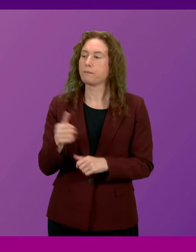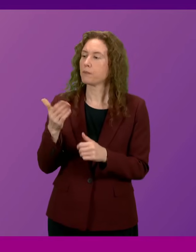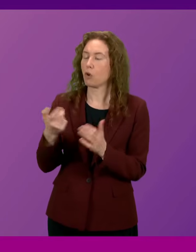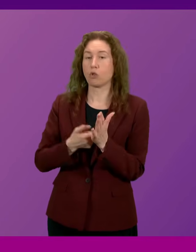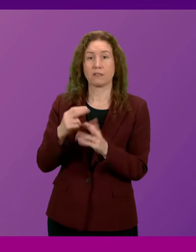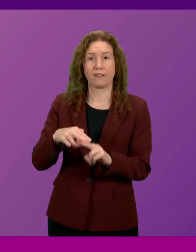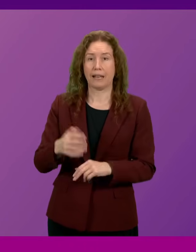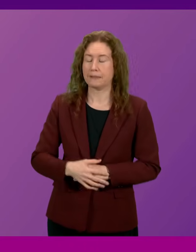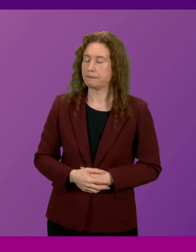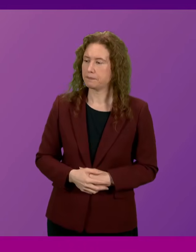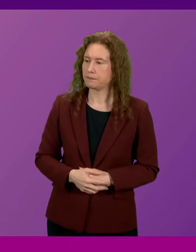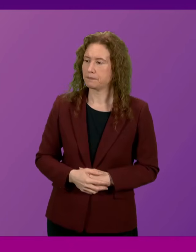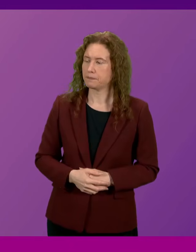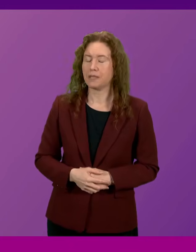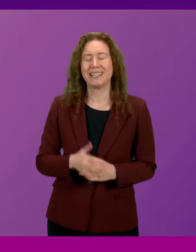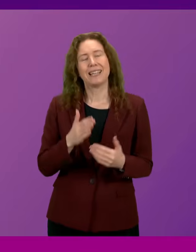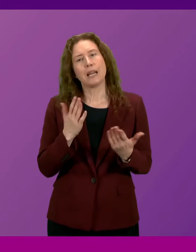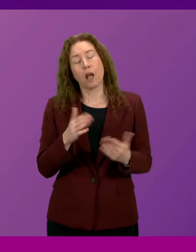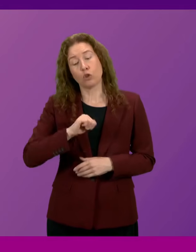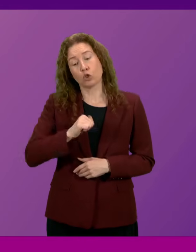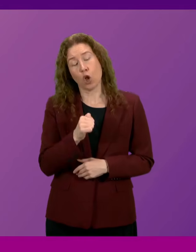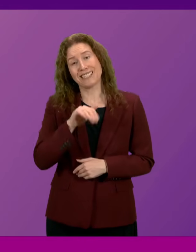The truth is that the Scottish child abuse inquiry will not look at the grooming gangs,